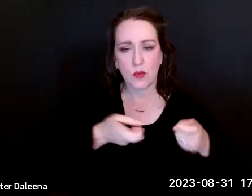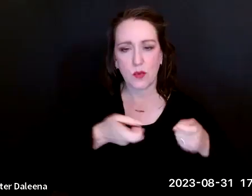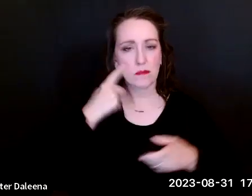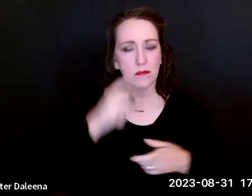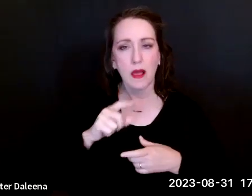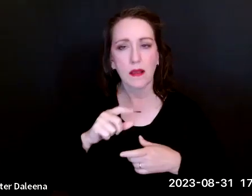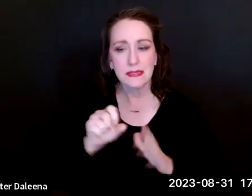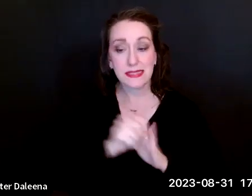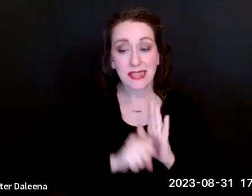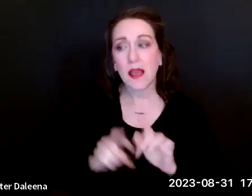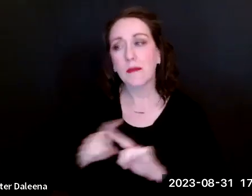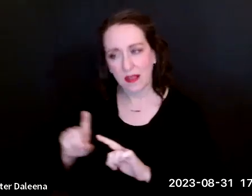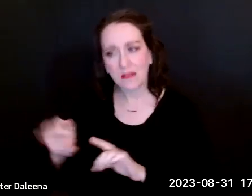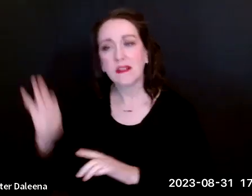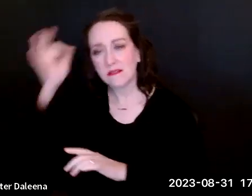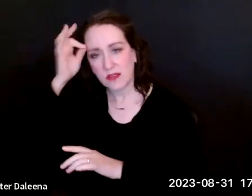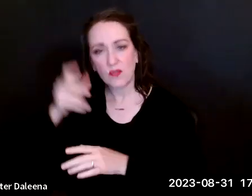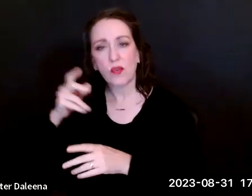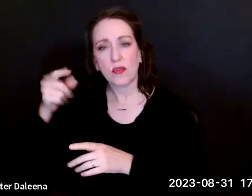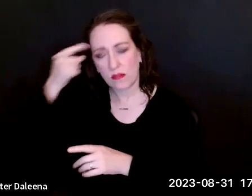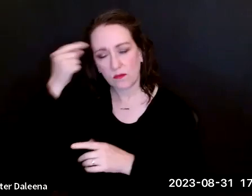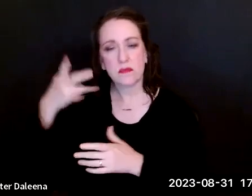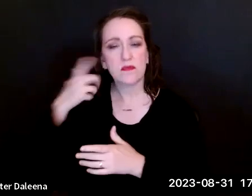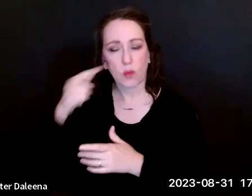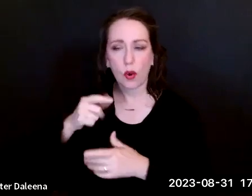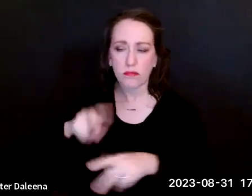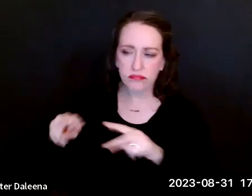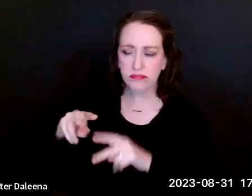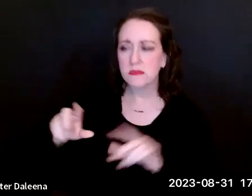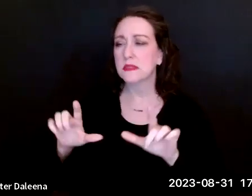with similar structure and oversight to a state licensed Behavioral Health Agency